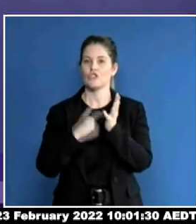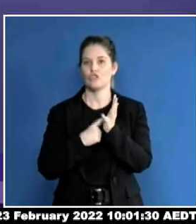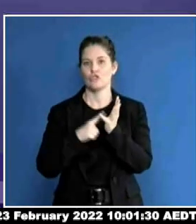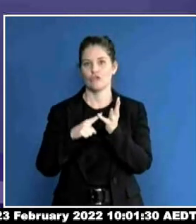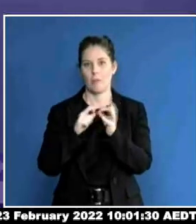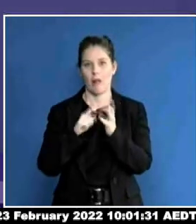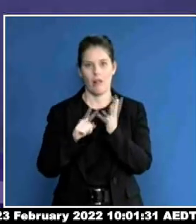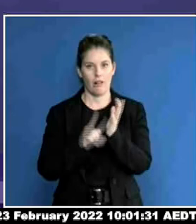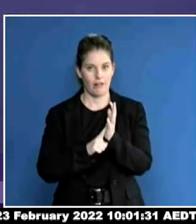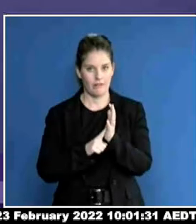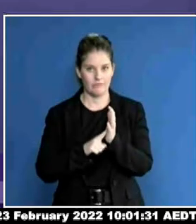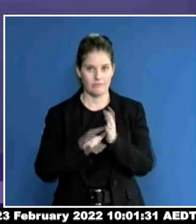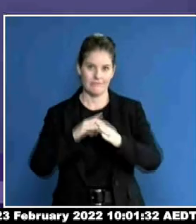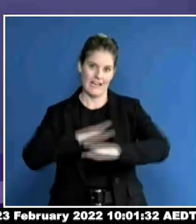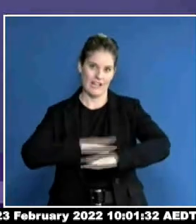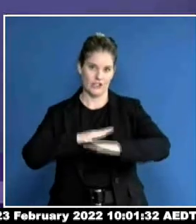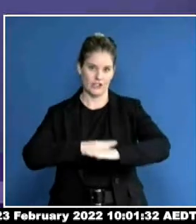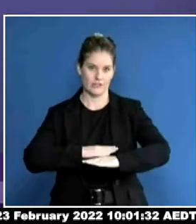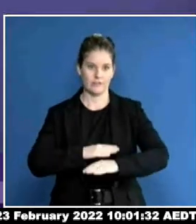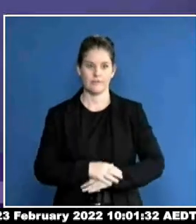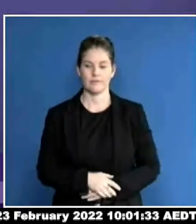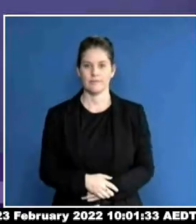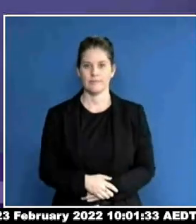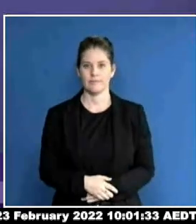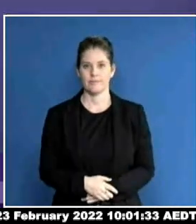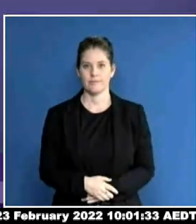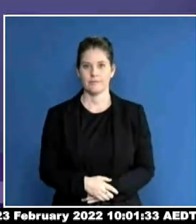(Speaks in indigenous